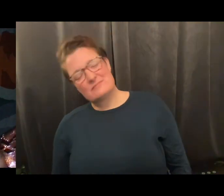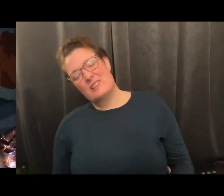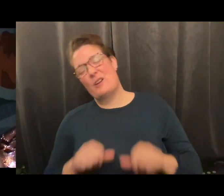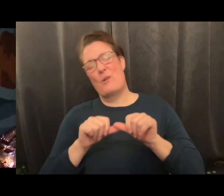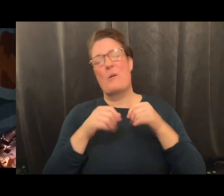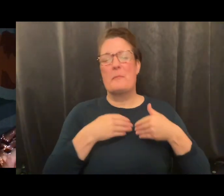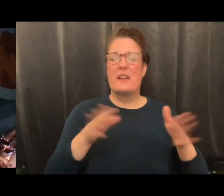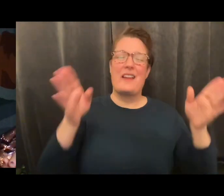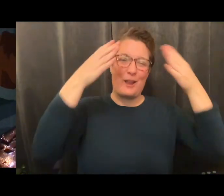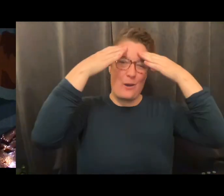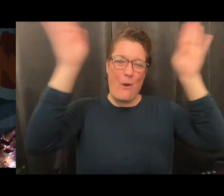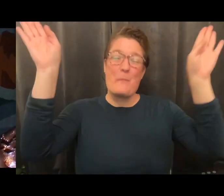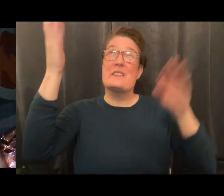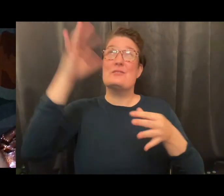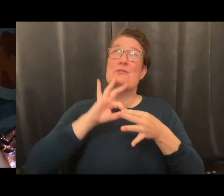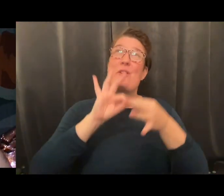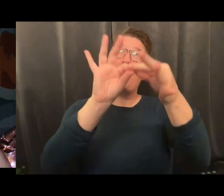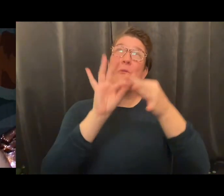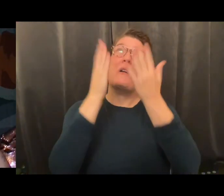May your heart be open to the one.